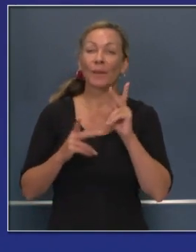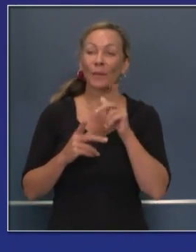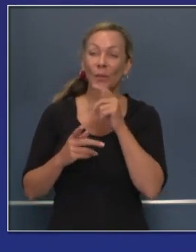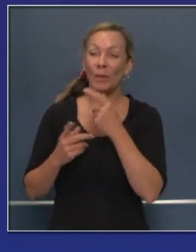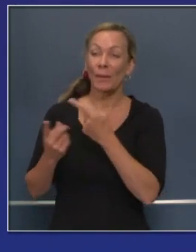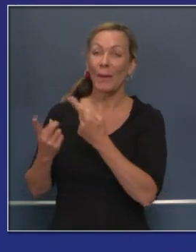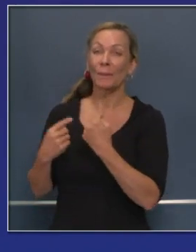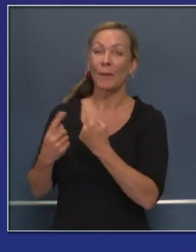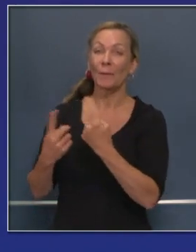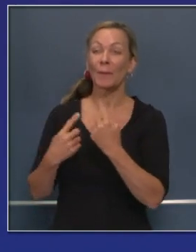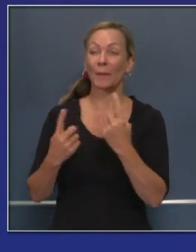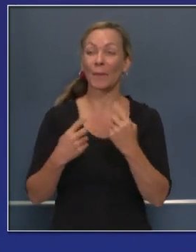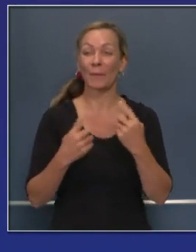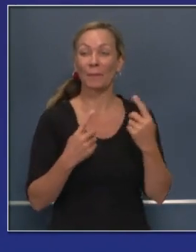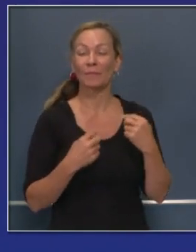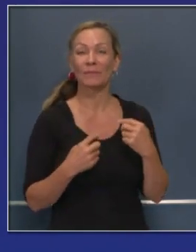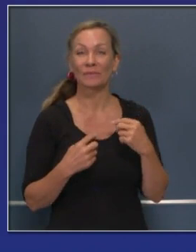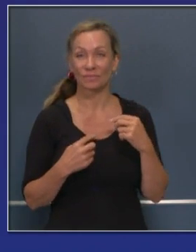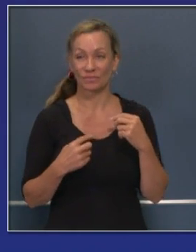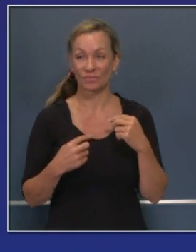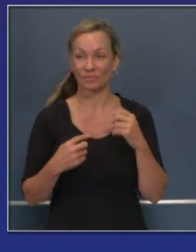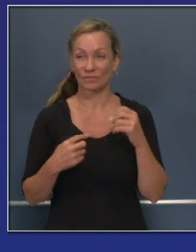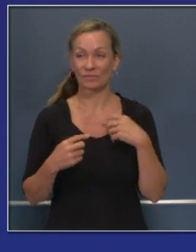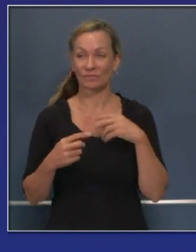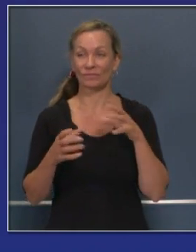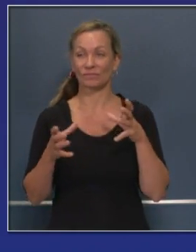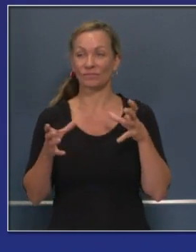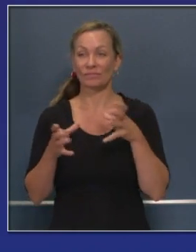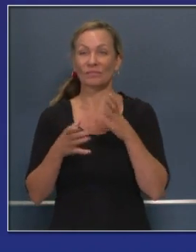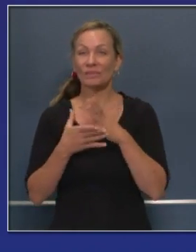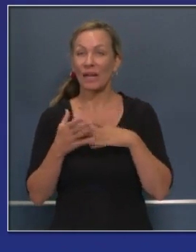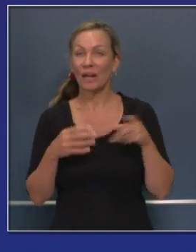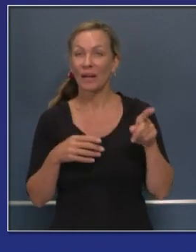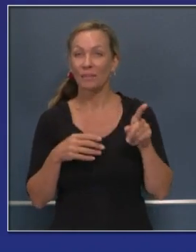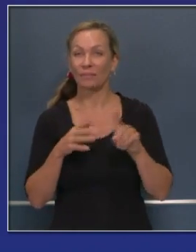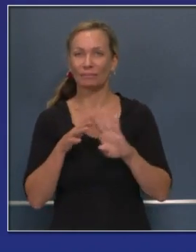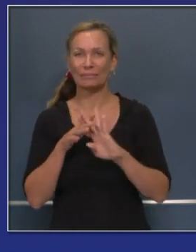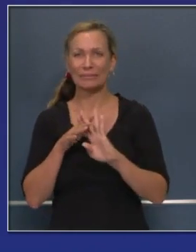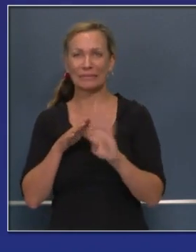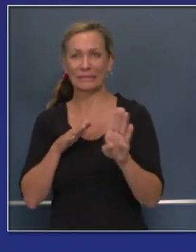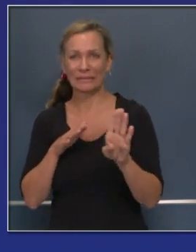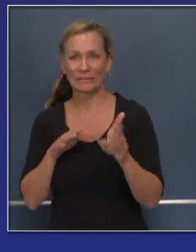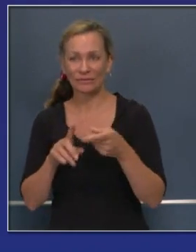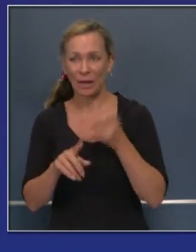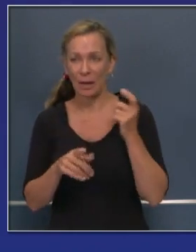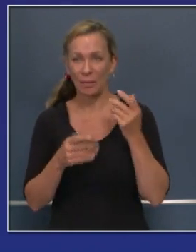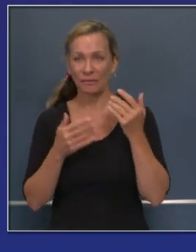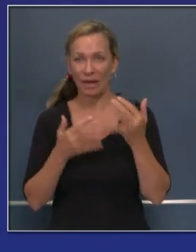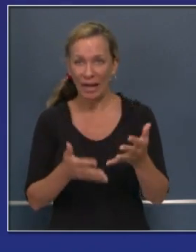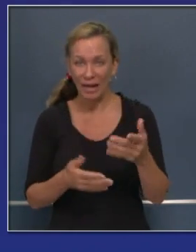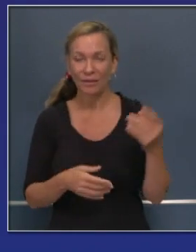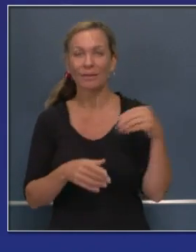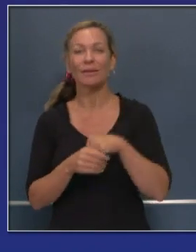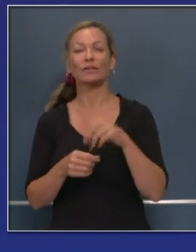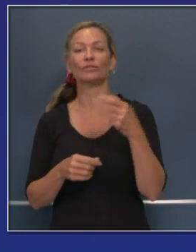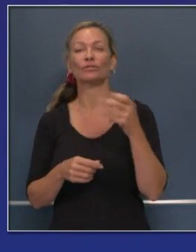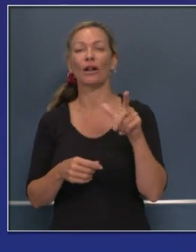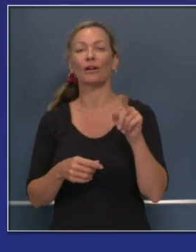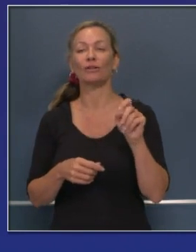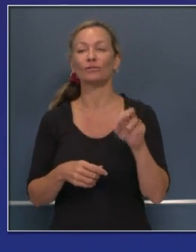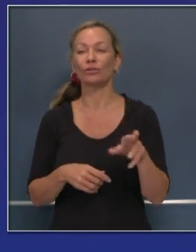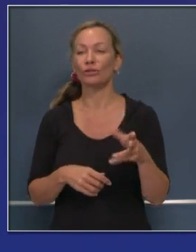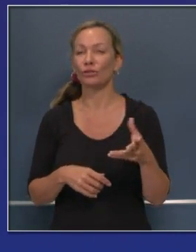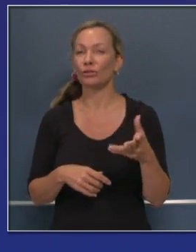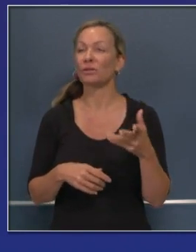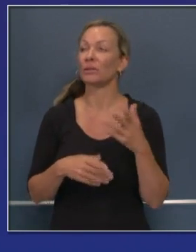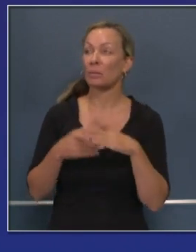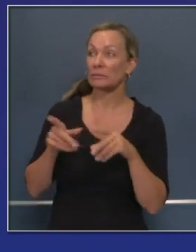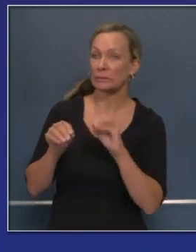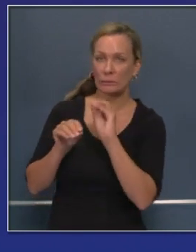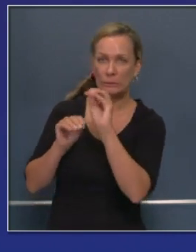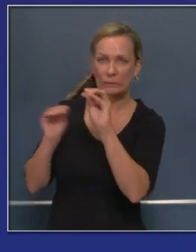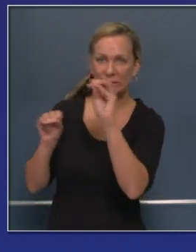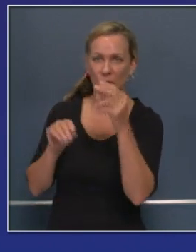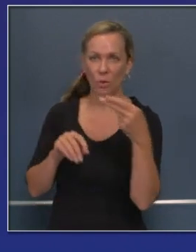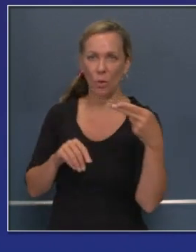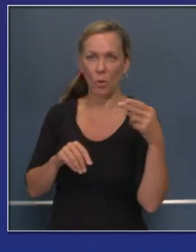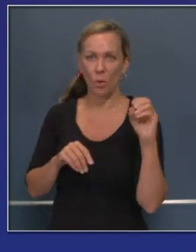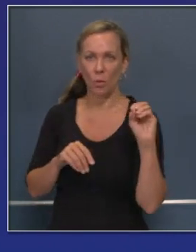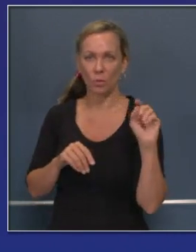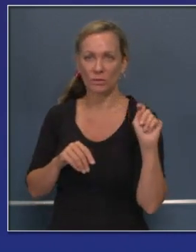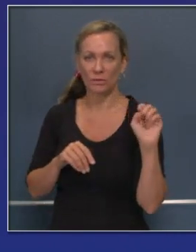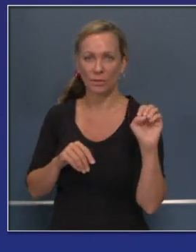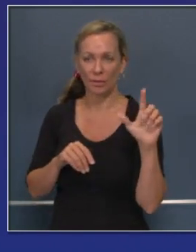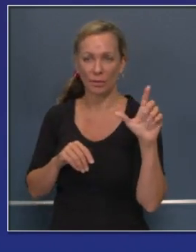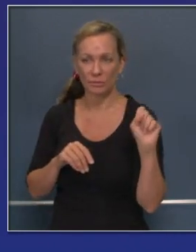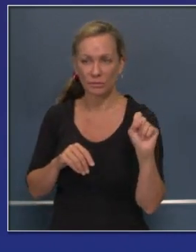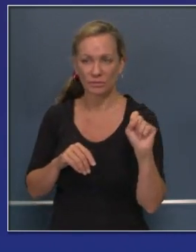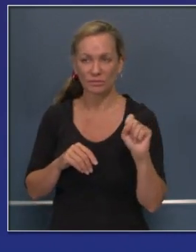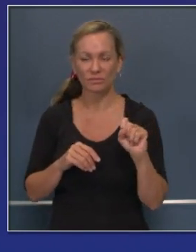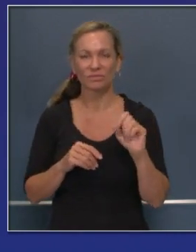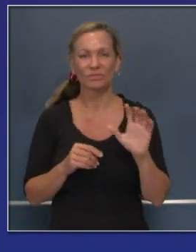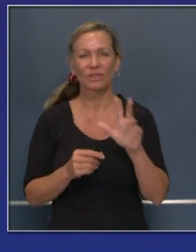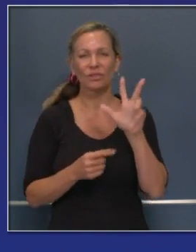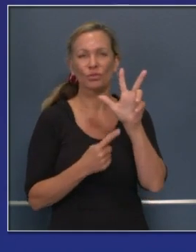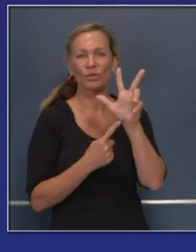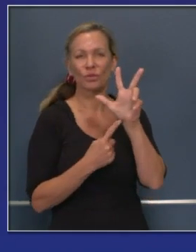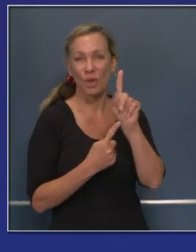SONY ARE BRINGING PEOPLE INTO NON-CONGREGATE SETTINGS AND THE MAJORITY OF PEOPLE EVACUATED ARE NO LONGER BEING EVACUATED INTO THOSE CONGREGANT SHELTERS.